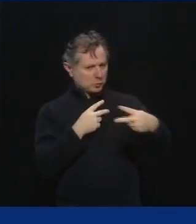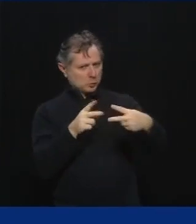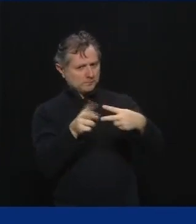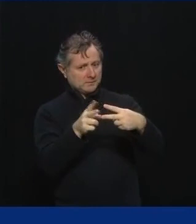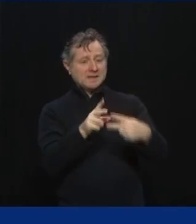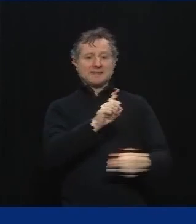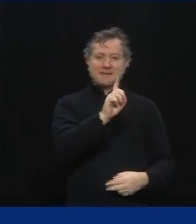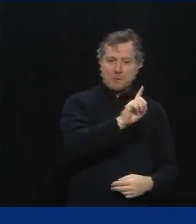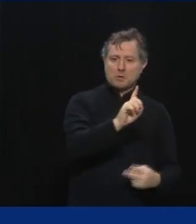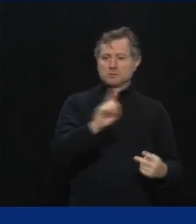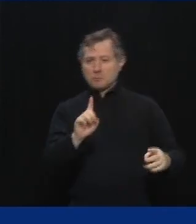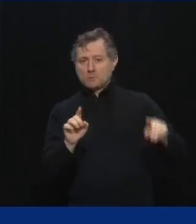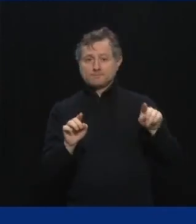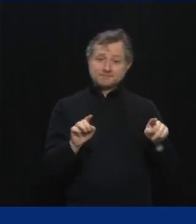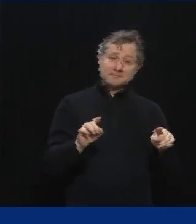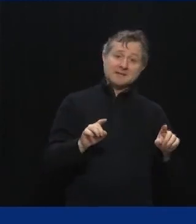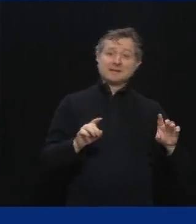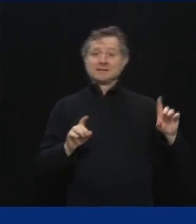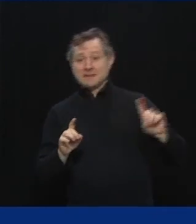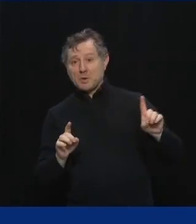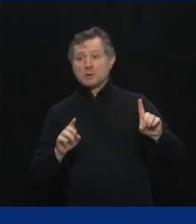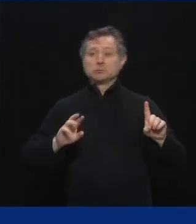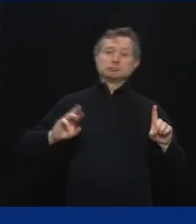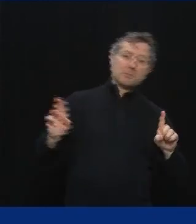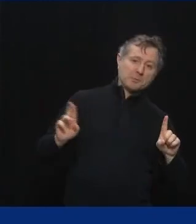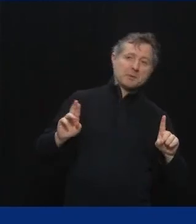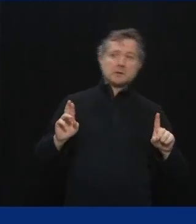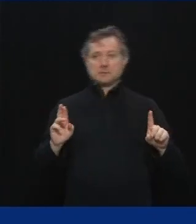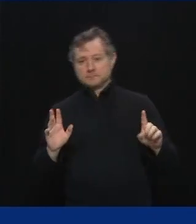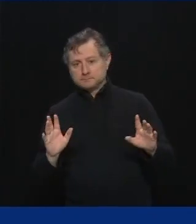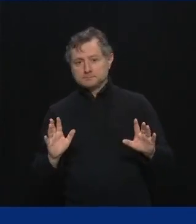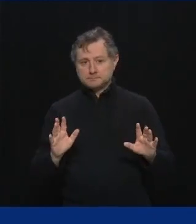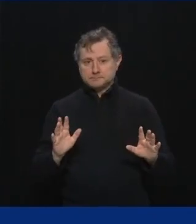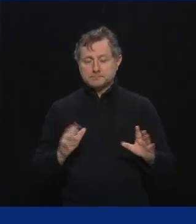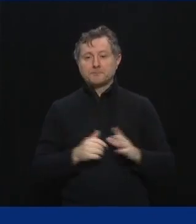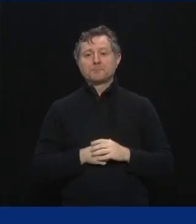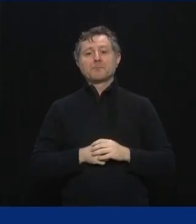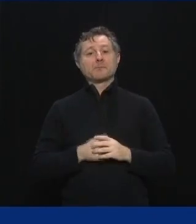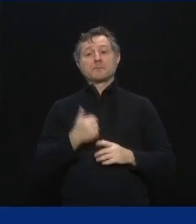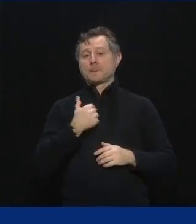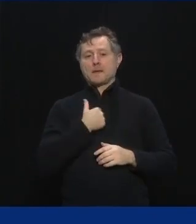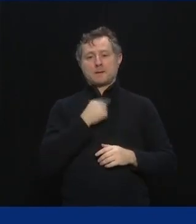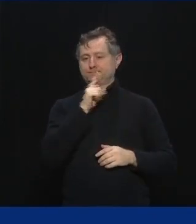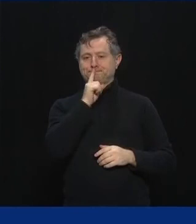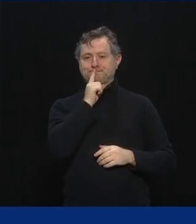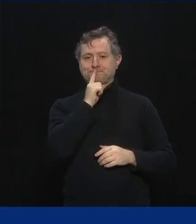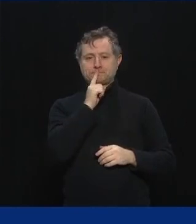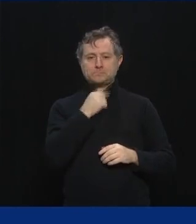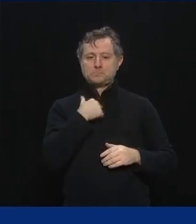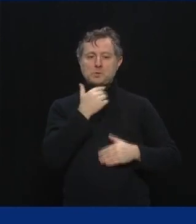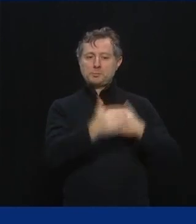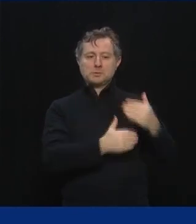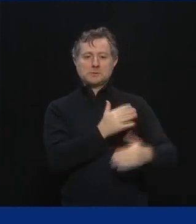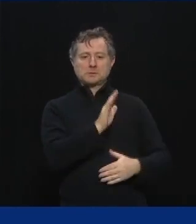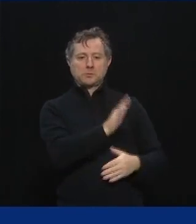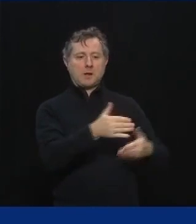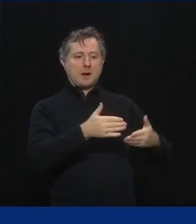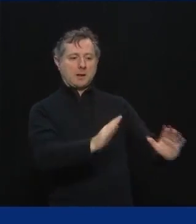IT IS A UNIQUE CIRCUMSTANCES. WE HAVE TWO DEMOCRATS RUNNING IN MOST RACES. WE HAVE DEMOCRAT VERSUS